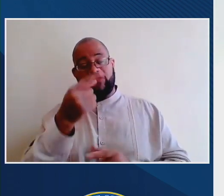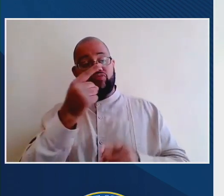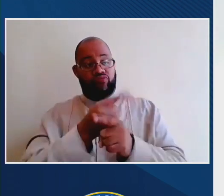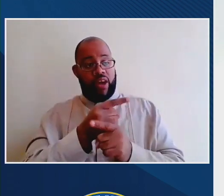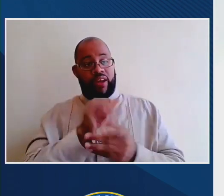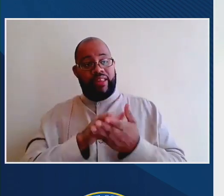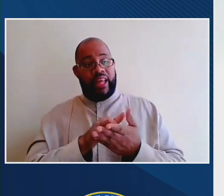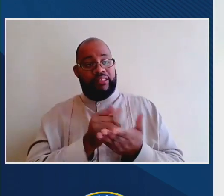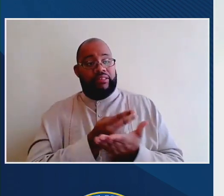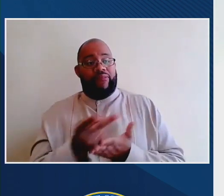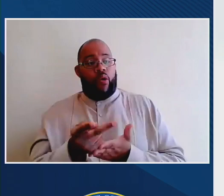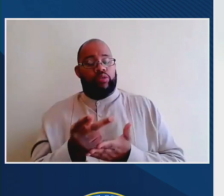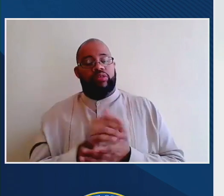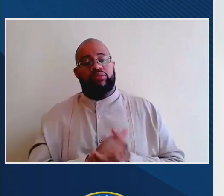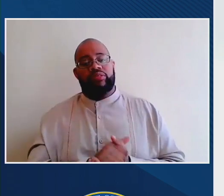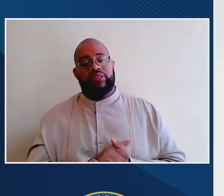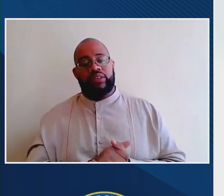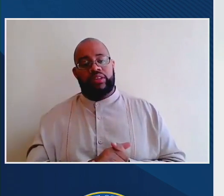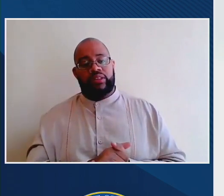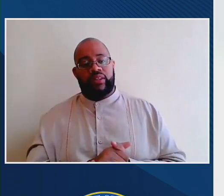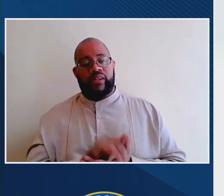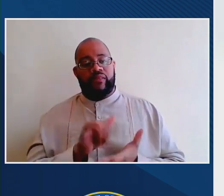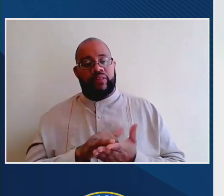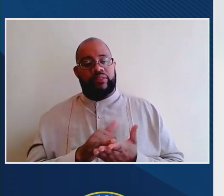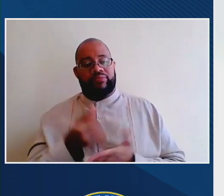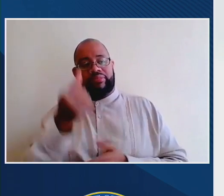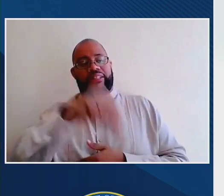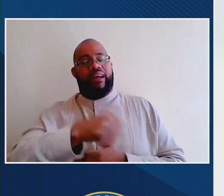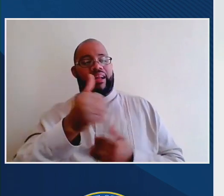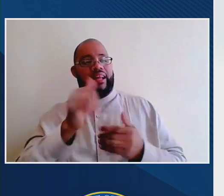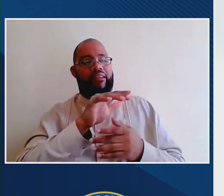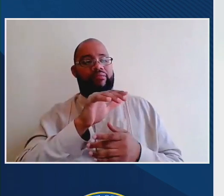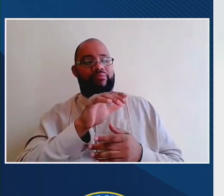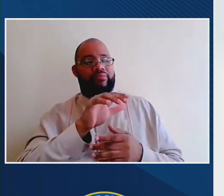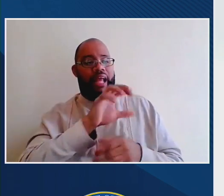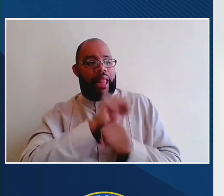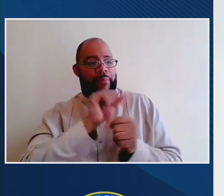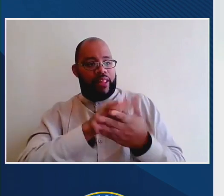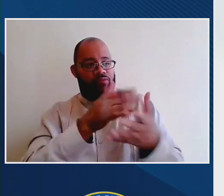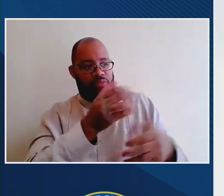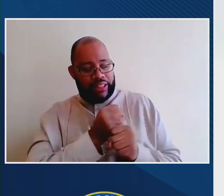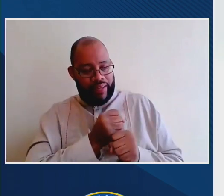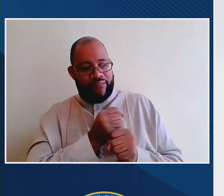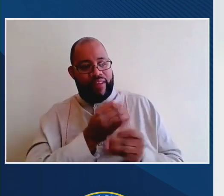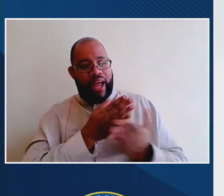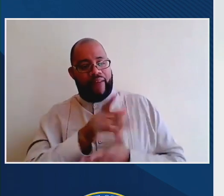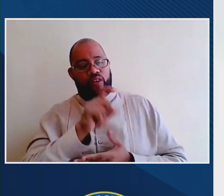would be to deny any claims that are received following the 180 day deadline.